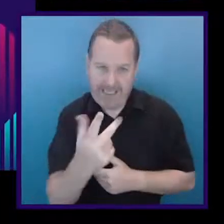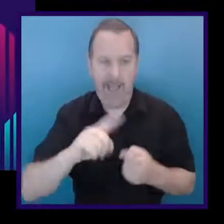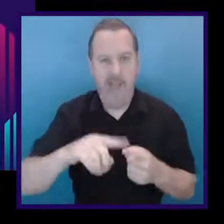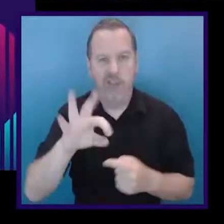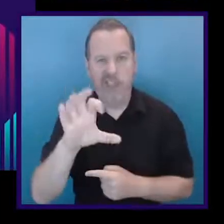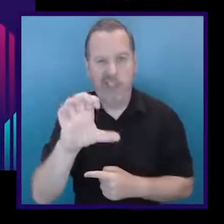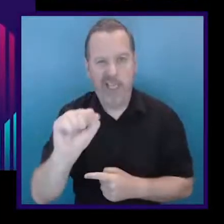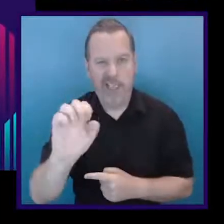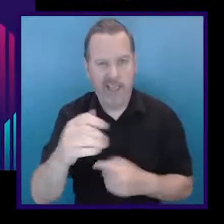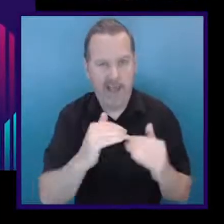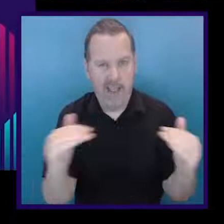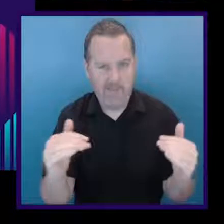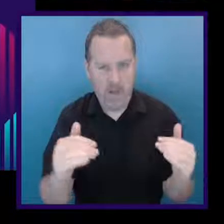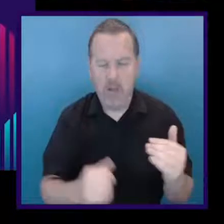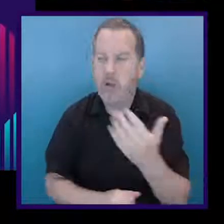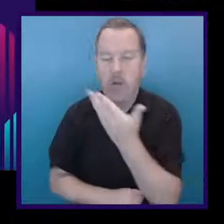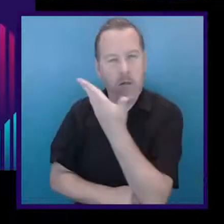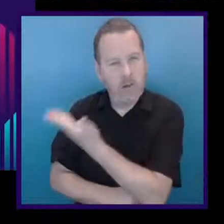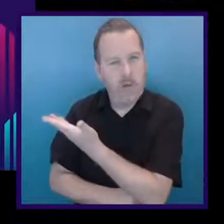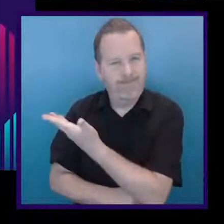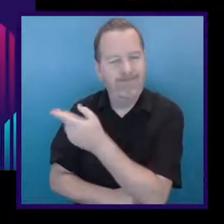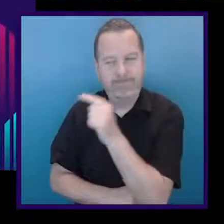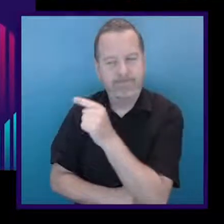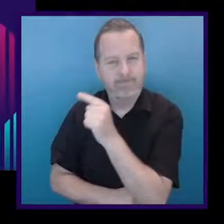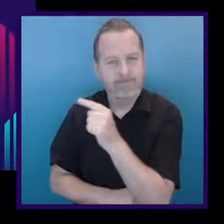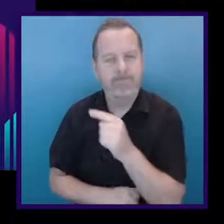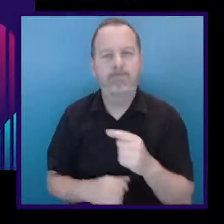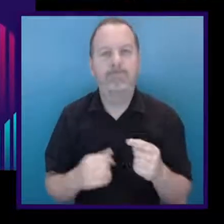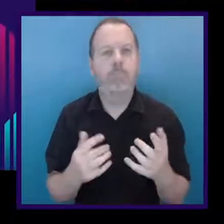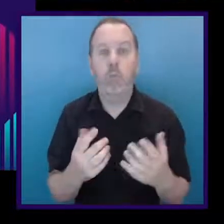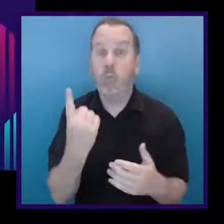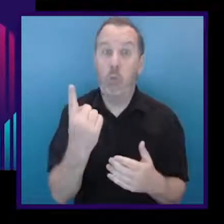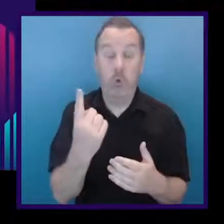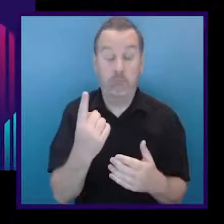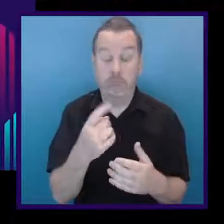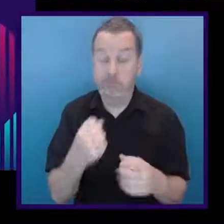we can conclude from this graph, that the main issue is been the decline of French,